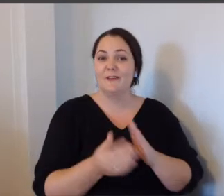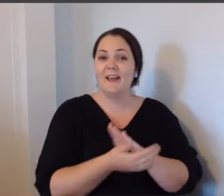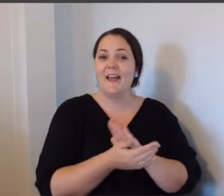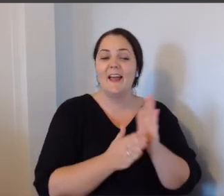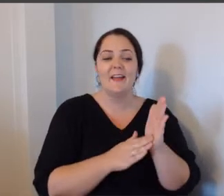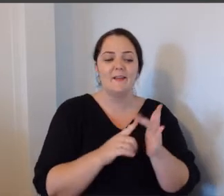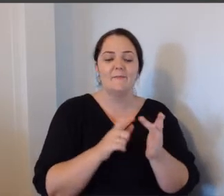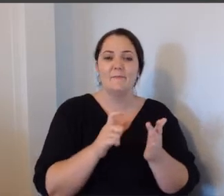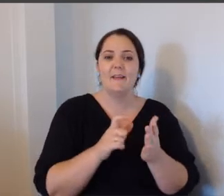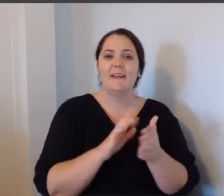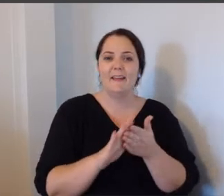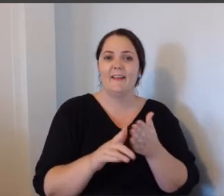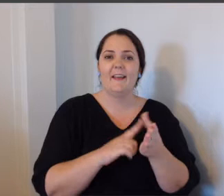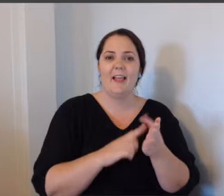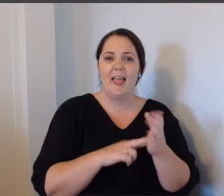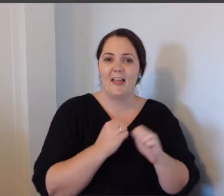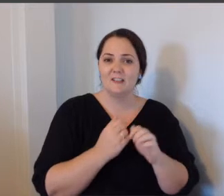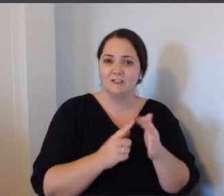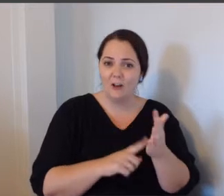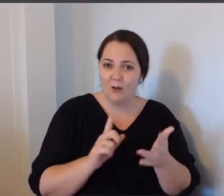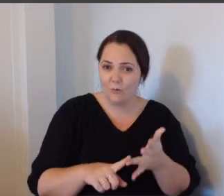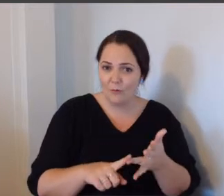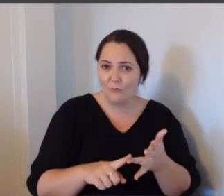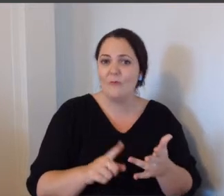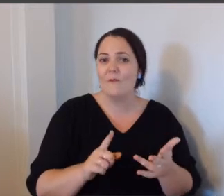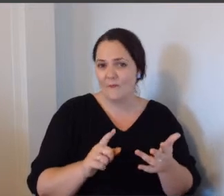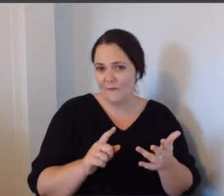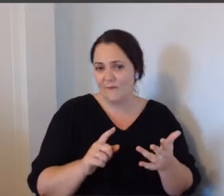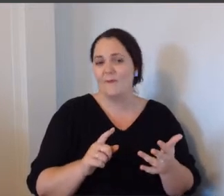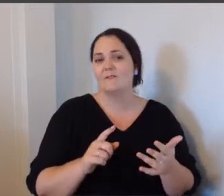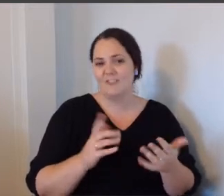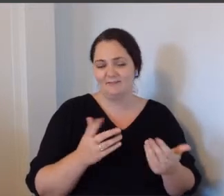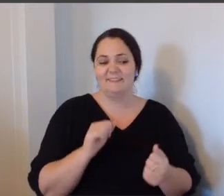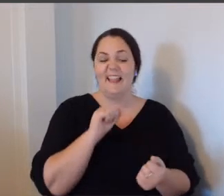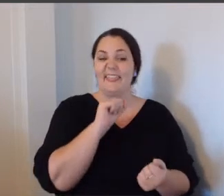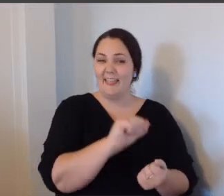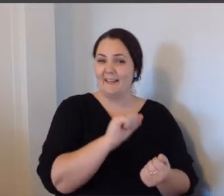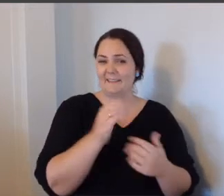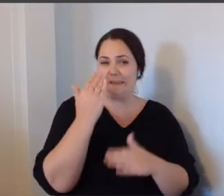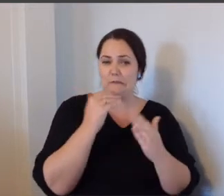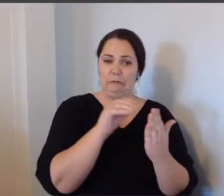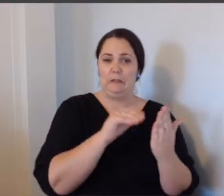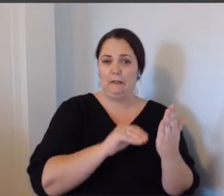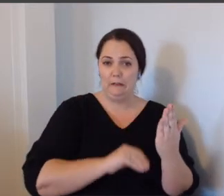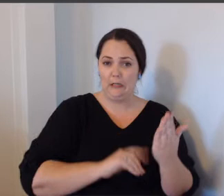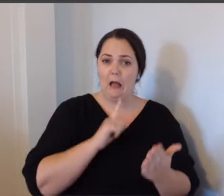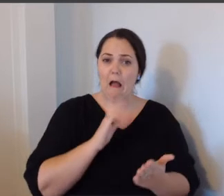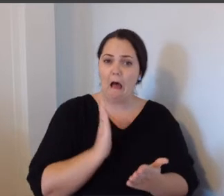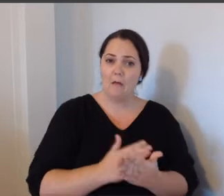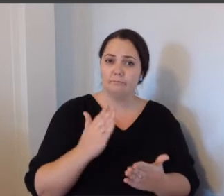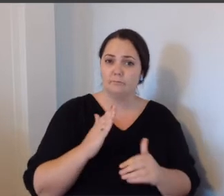is incredibly detailed. Now The Lives was not straightforward biobiographical accounts by